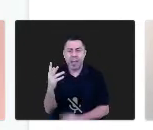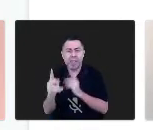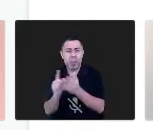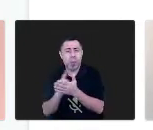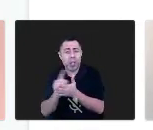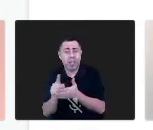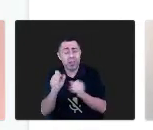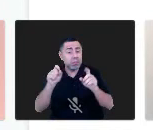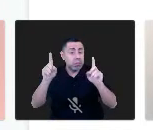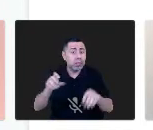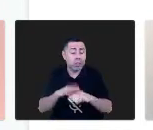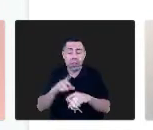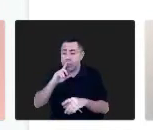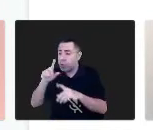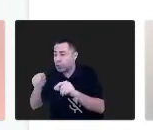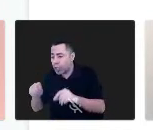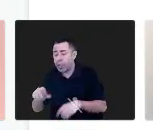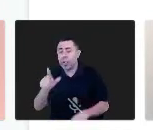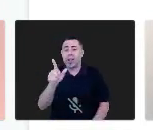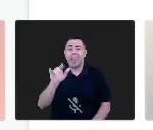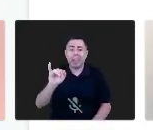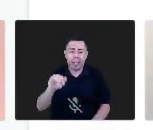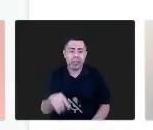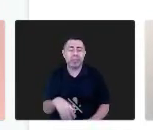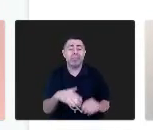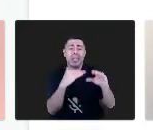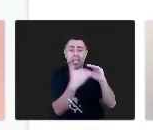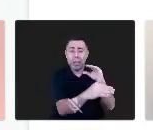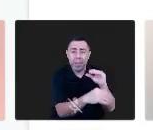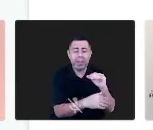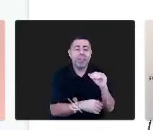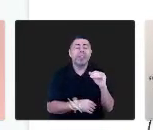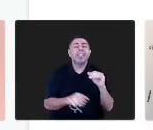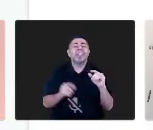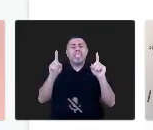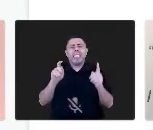can send a very direct email change the content of like you know i i give you an example right here i